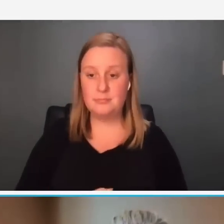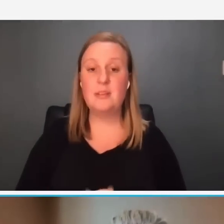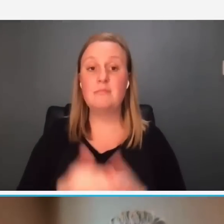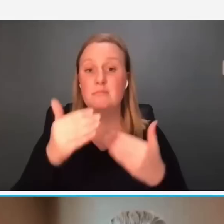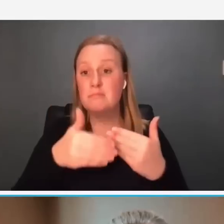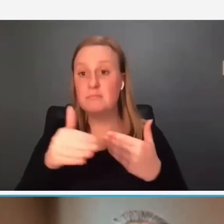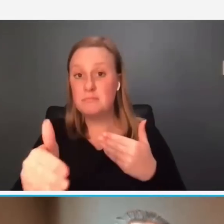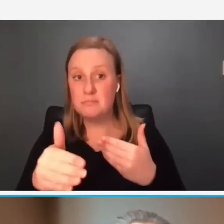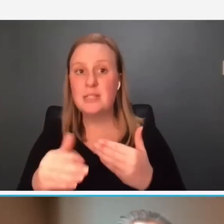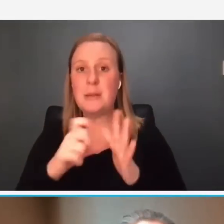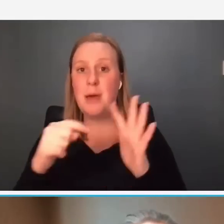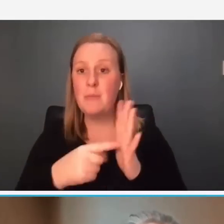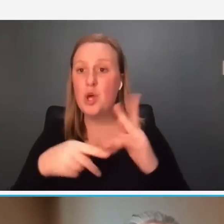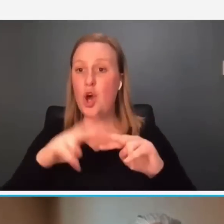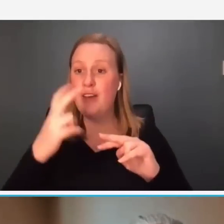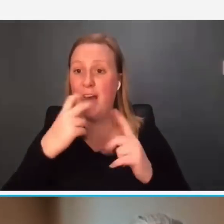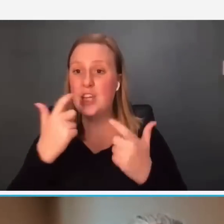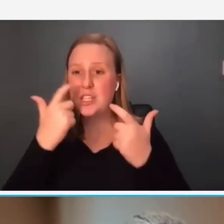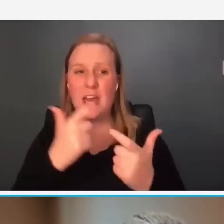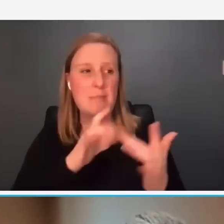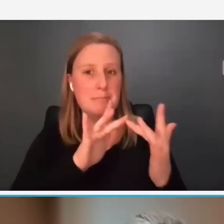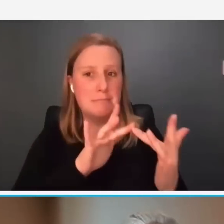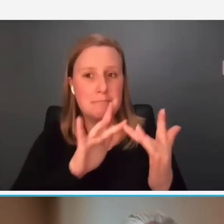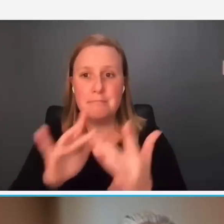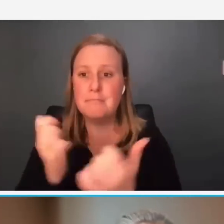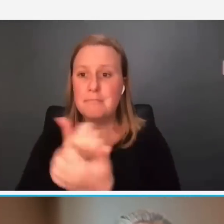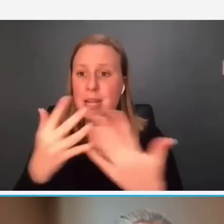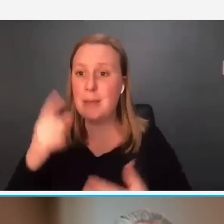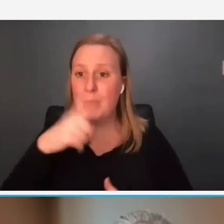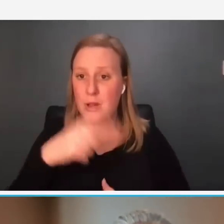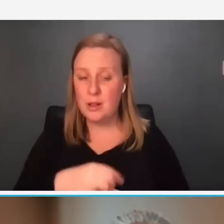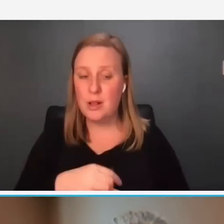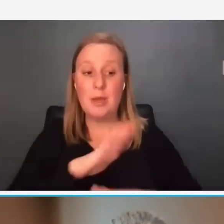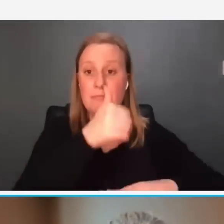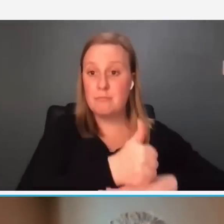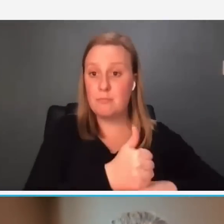home model as well as running a small scale trial of a prototype assessment tool.